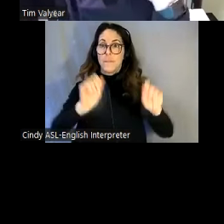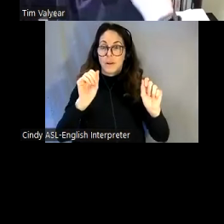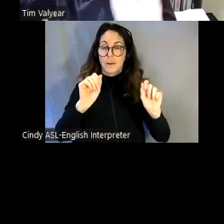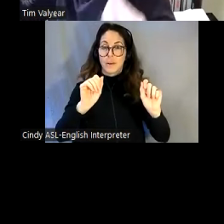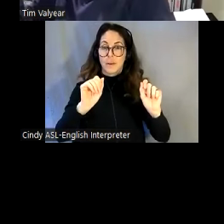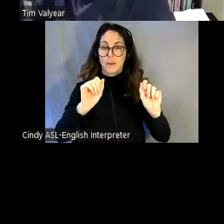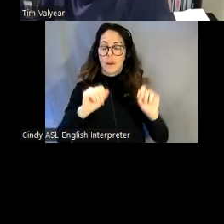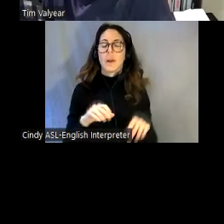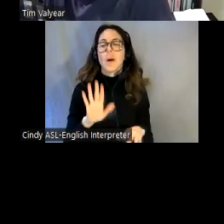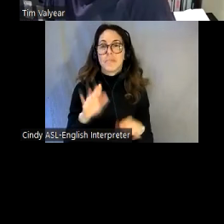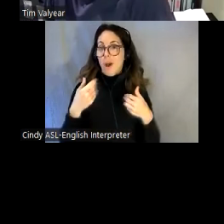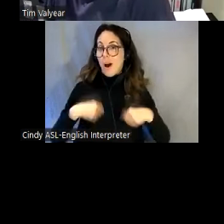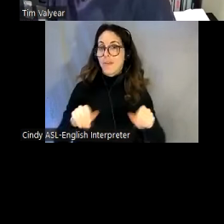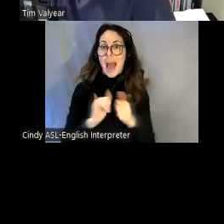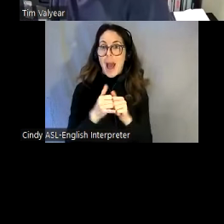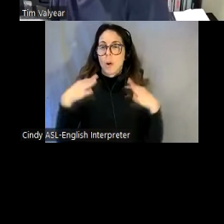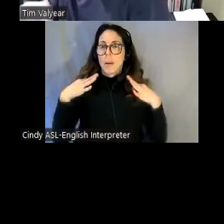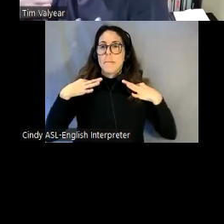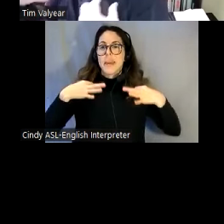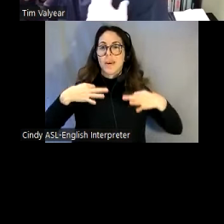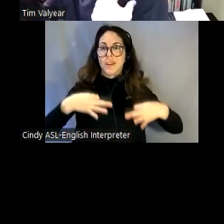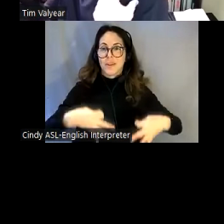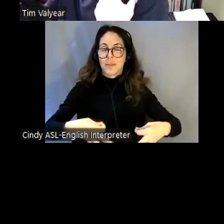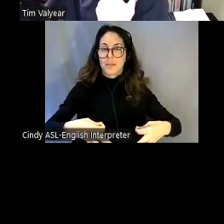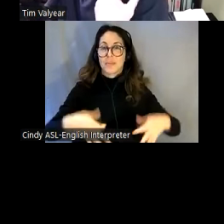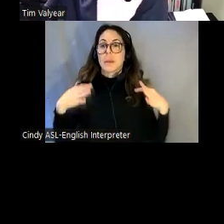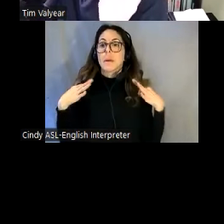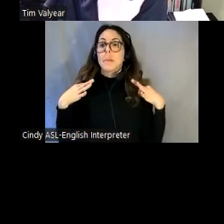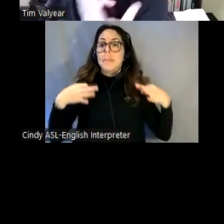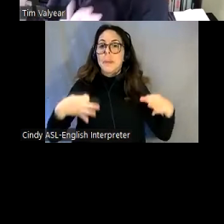then wash our hands. And now we can untie the gown at the